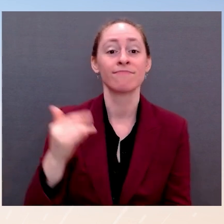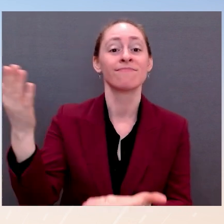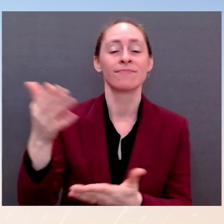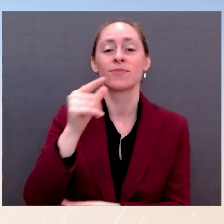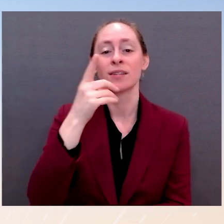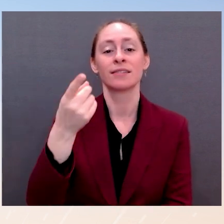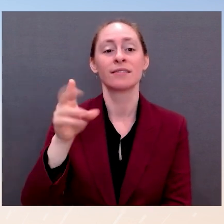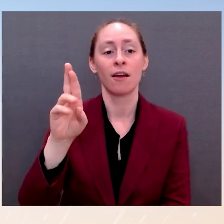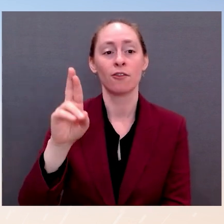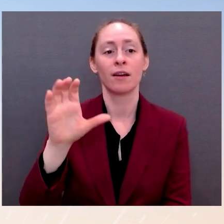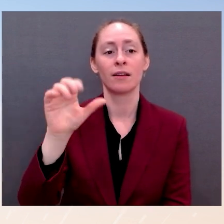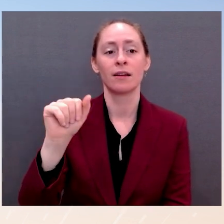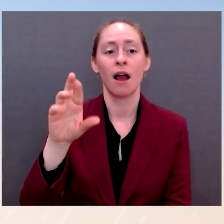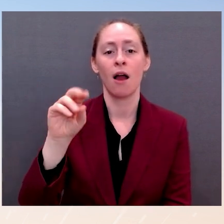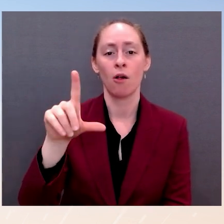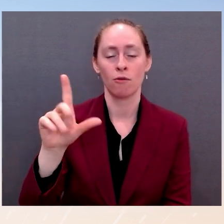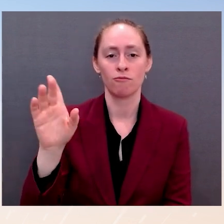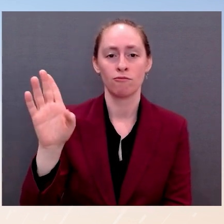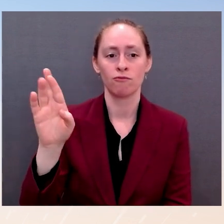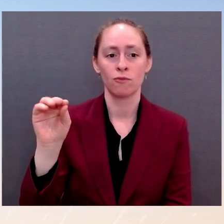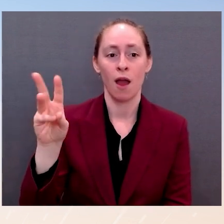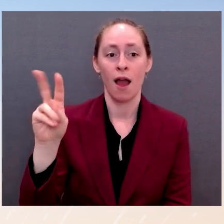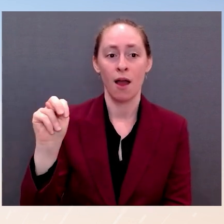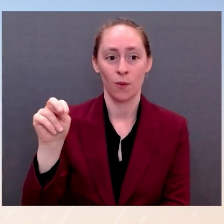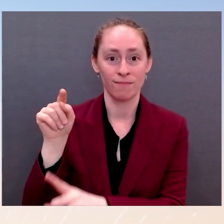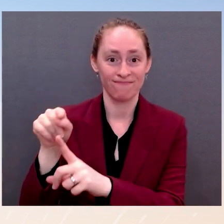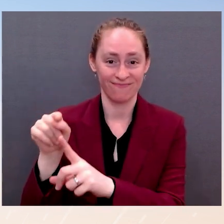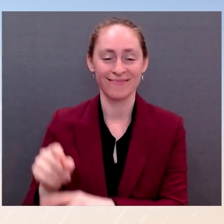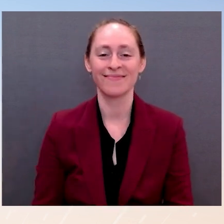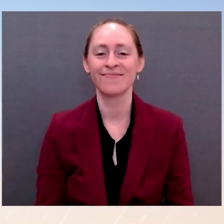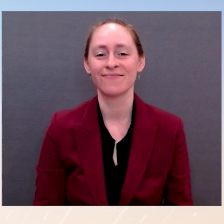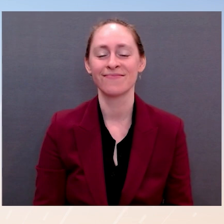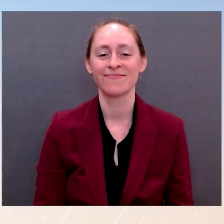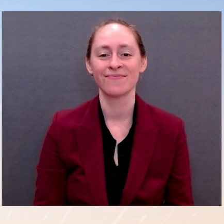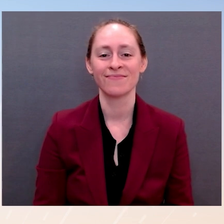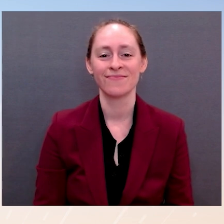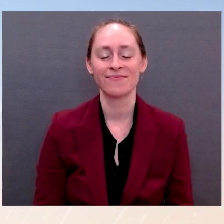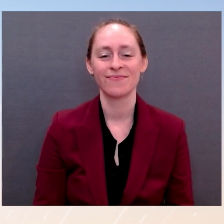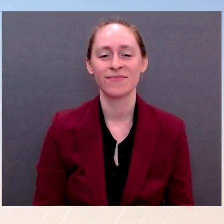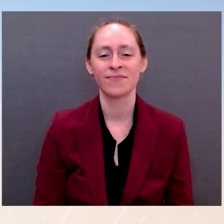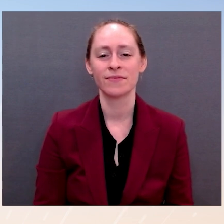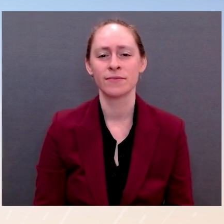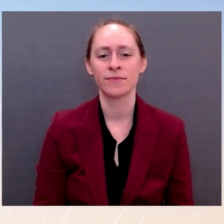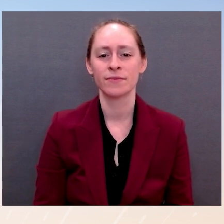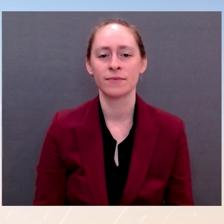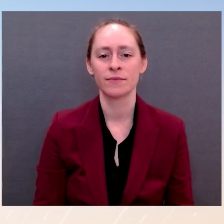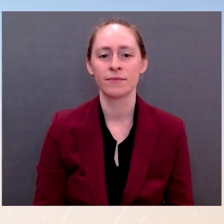of Memorial Sloan-Kettering Cancer Center. She is a board certified gynecologic oncologist